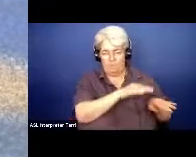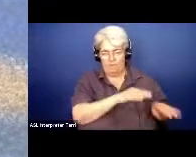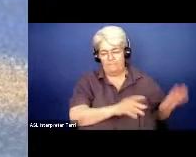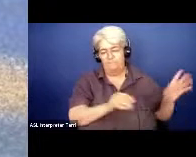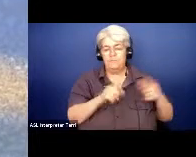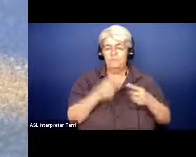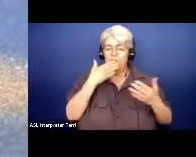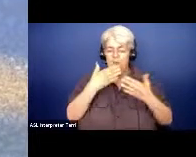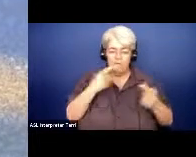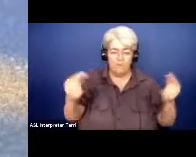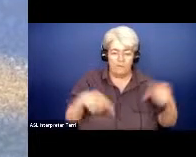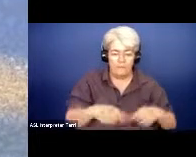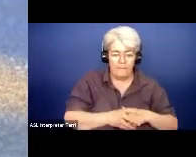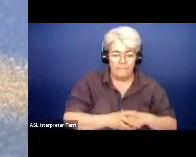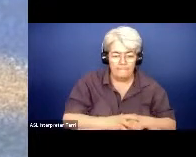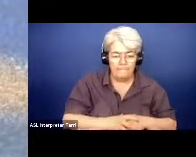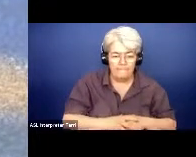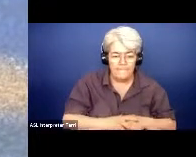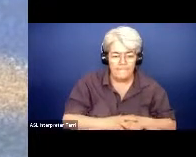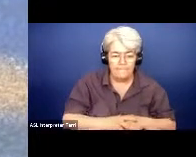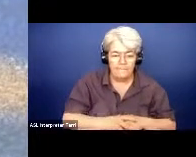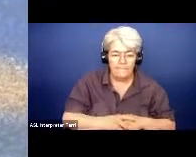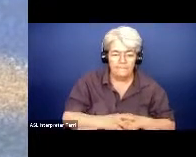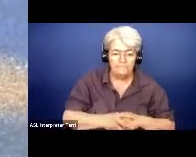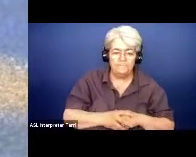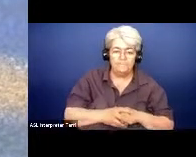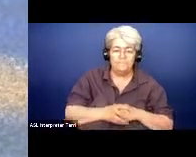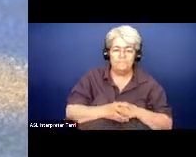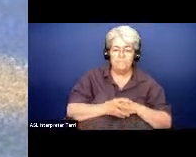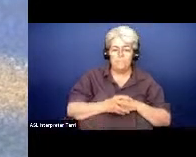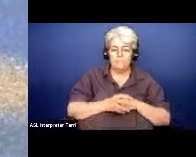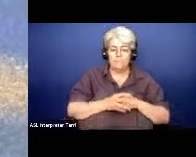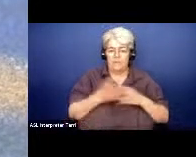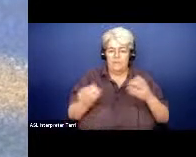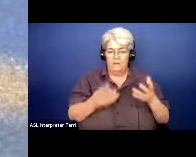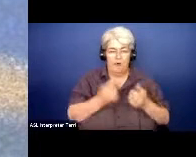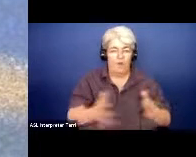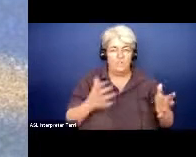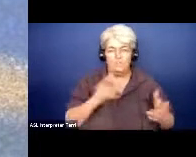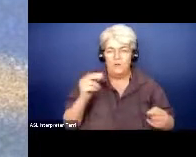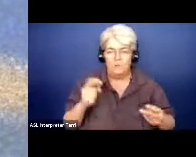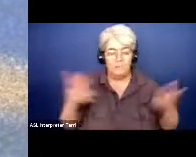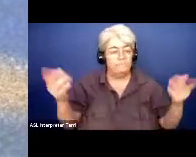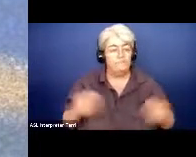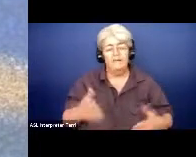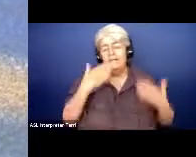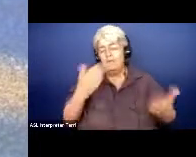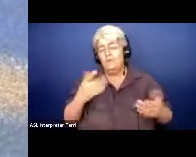us for today's -- I lost my notes. There we go. Thank you for joining us for today's TBI